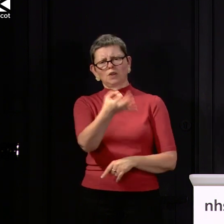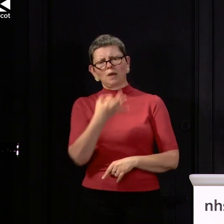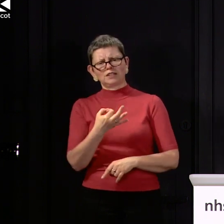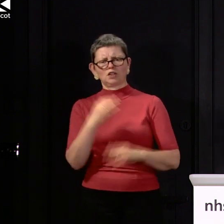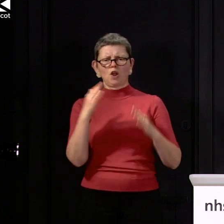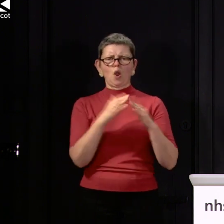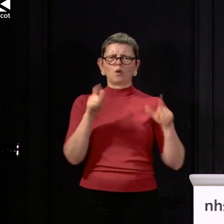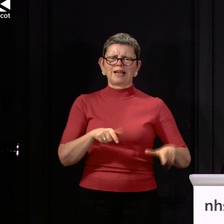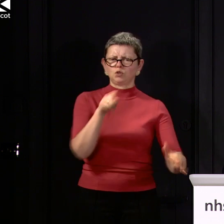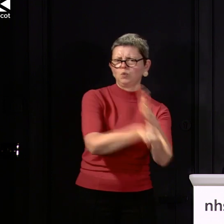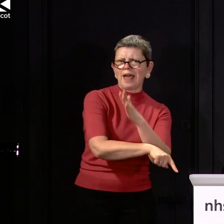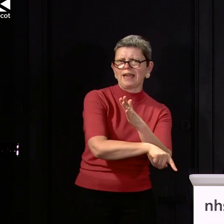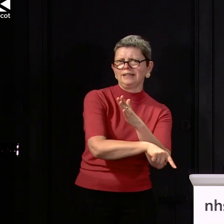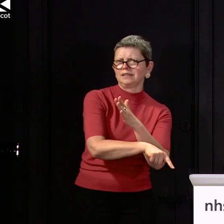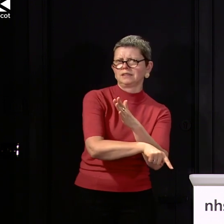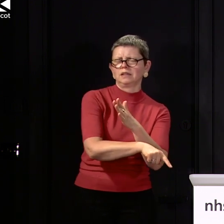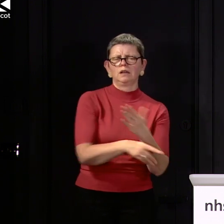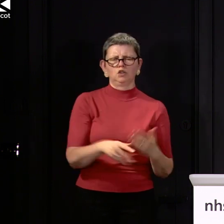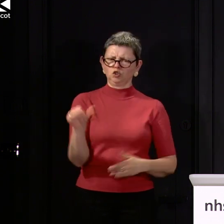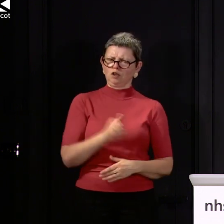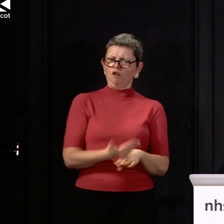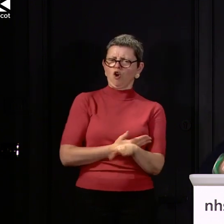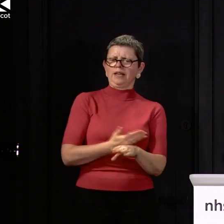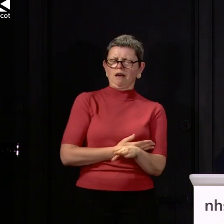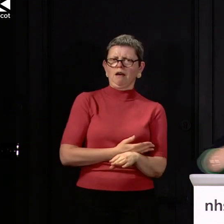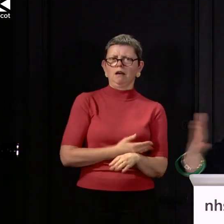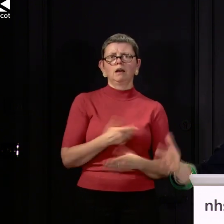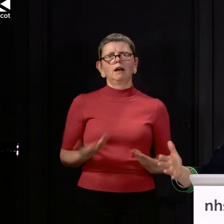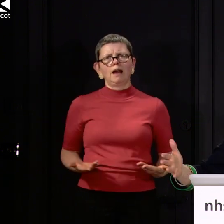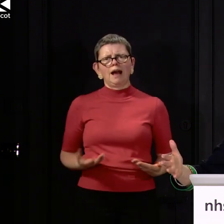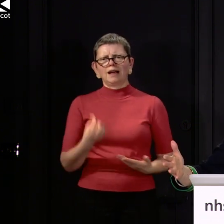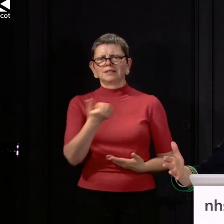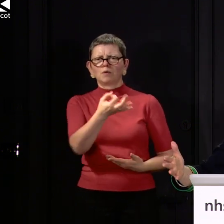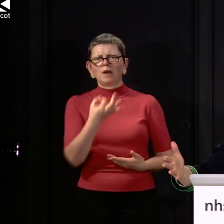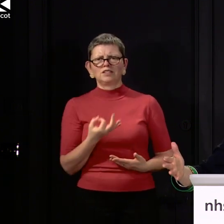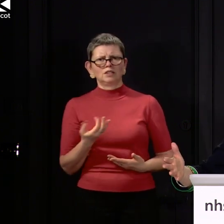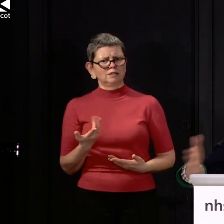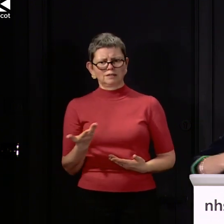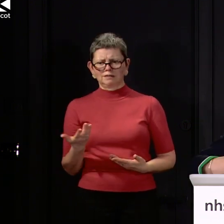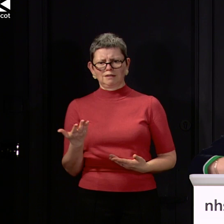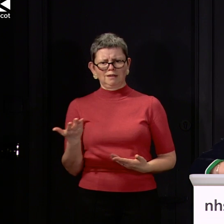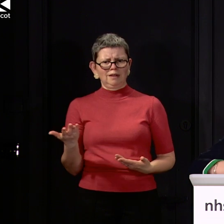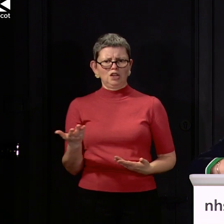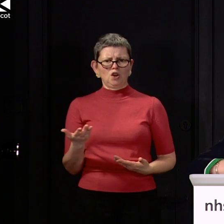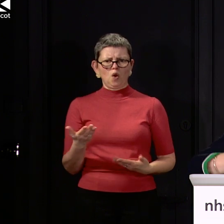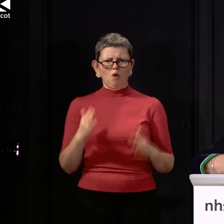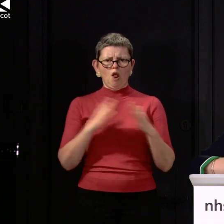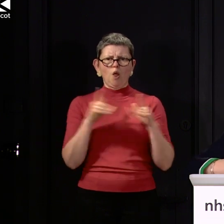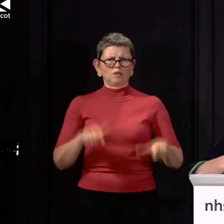and therefore if you had done it quicker, tougher, things would have been different, through to what you have quoted from Sweden, lockdowns does not make a difference because